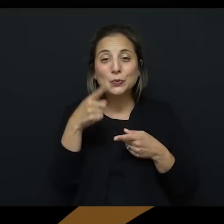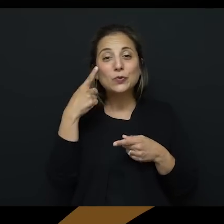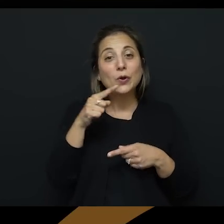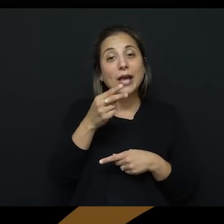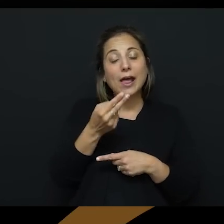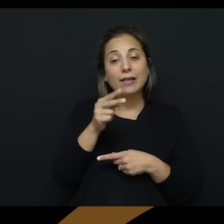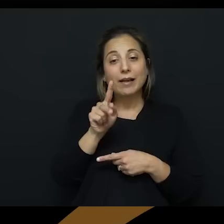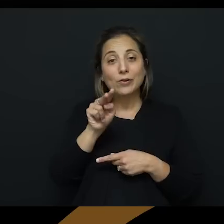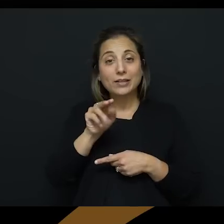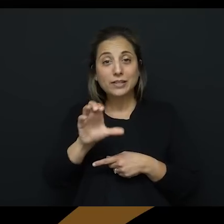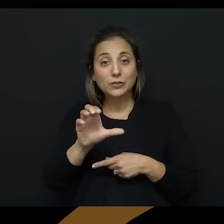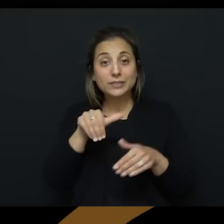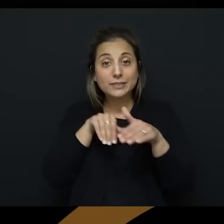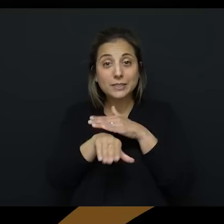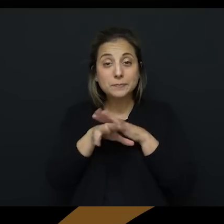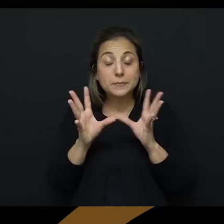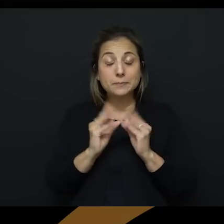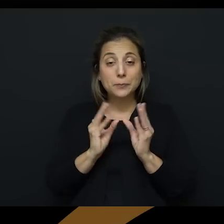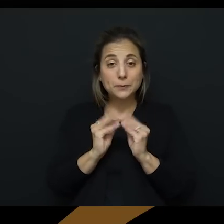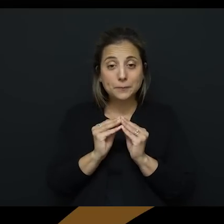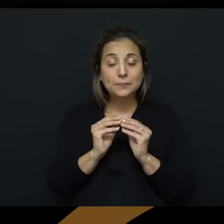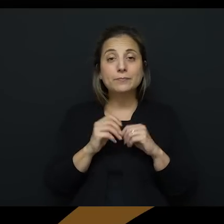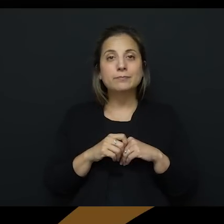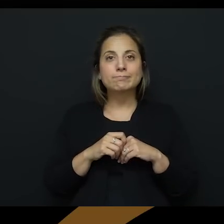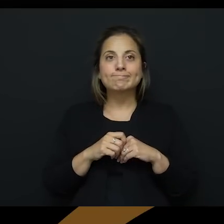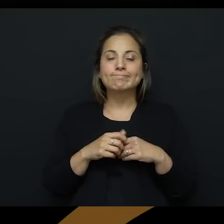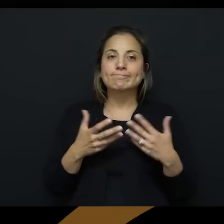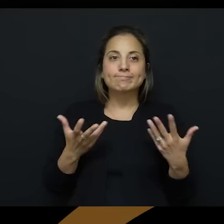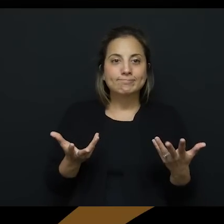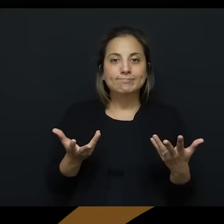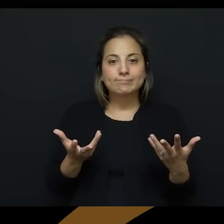Helen Keller National Center's Accessibility Symposium.